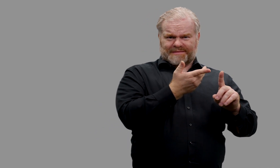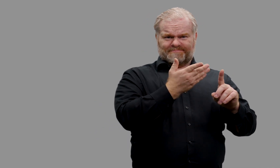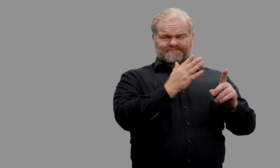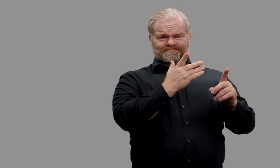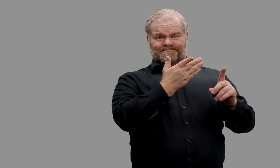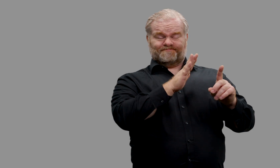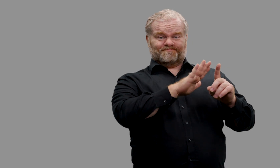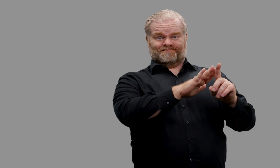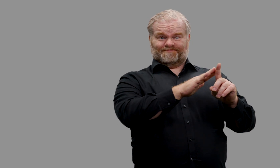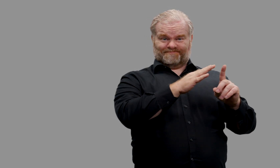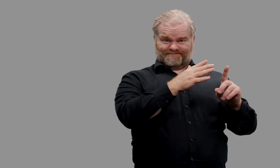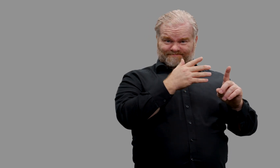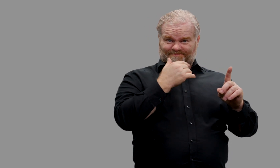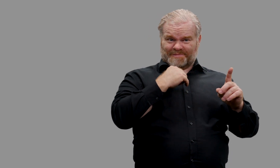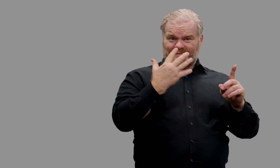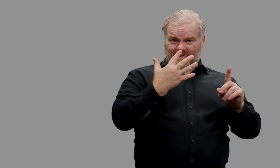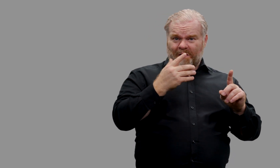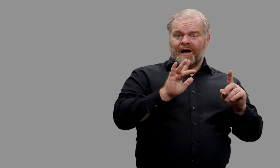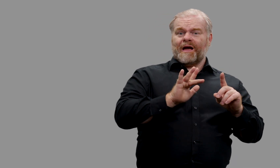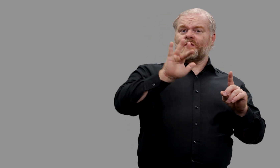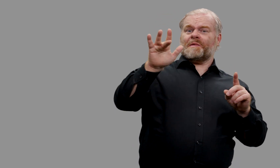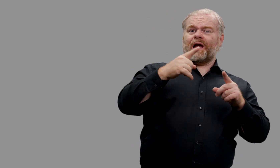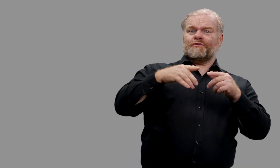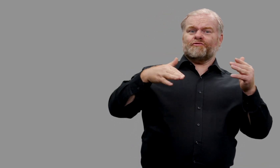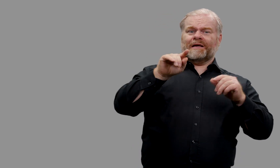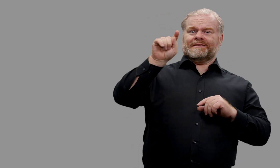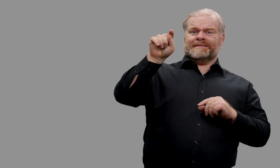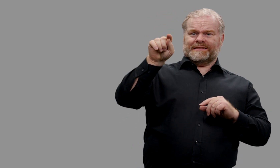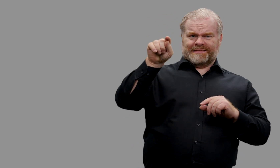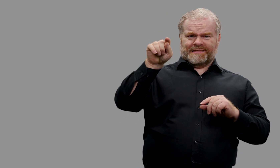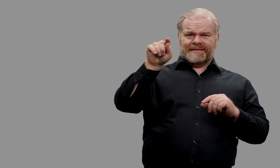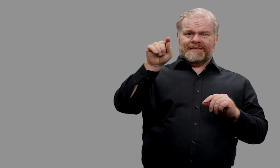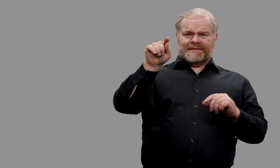And the girl is standing across the street.